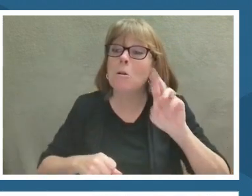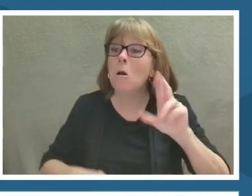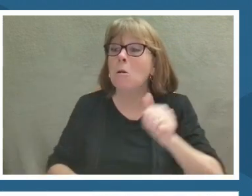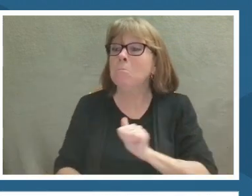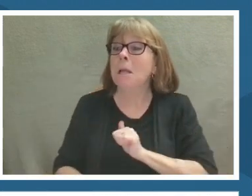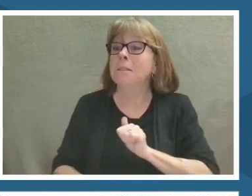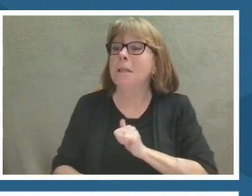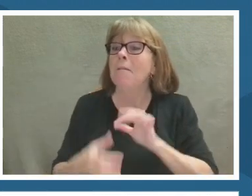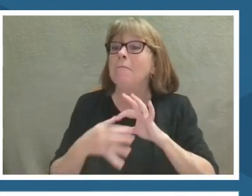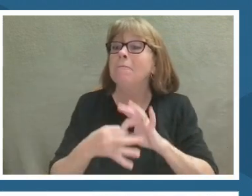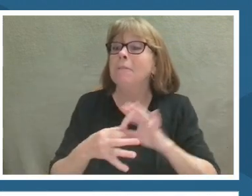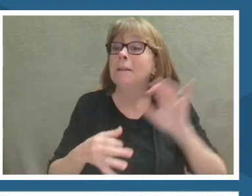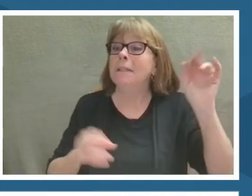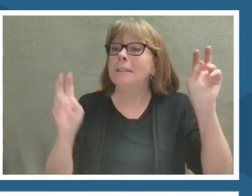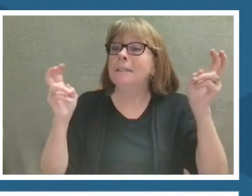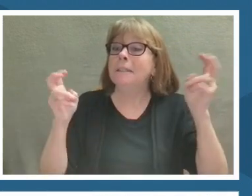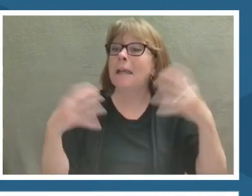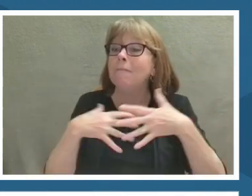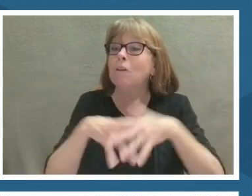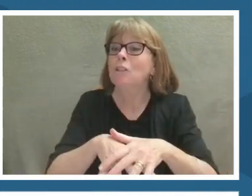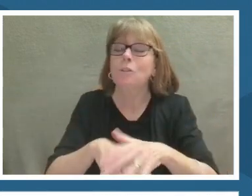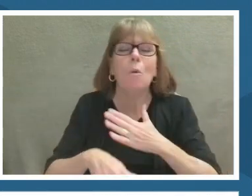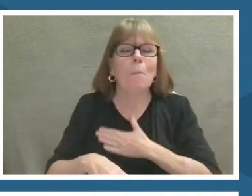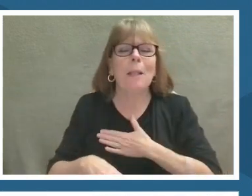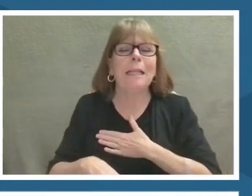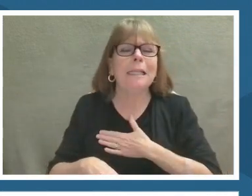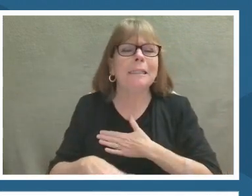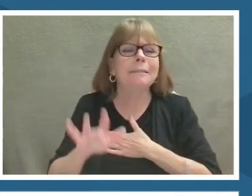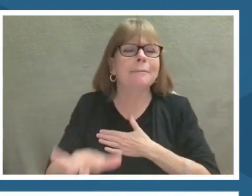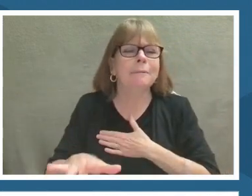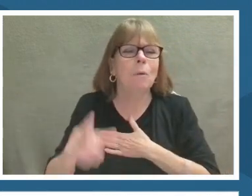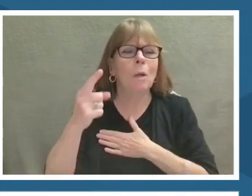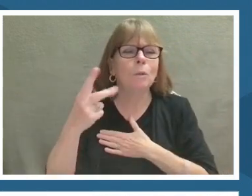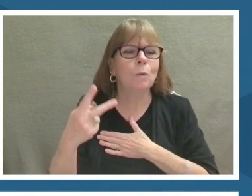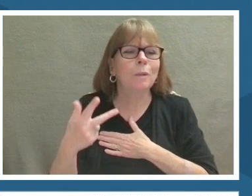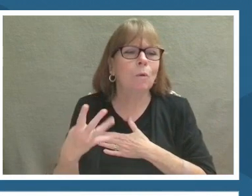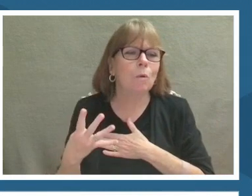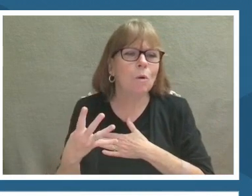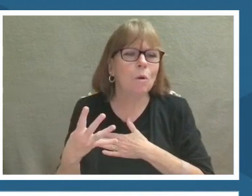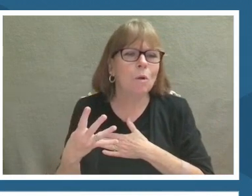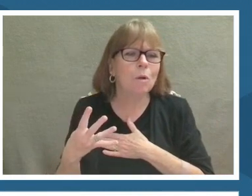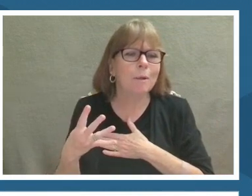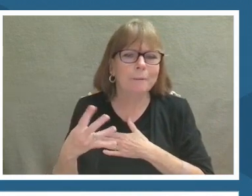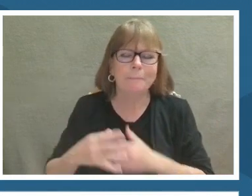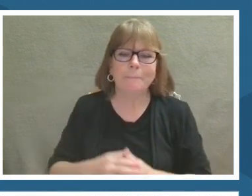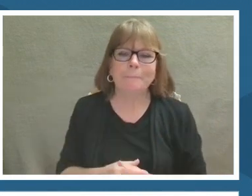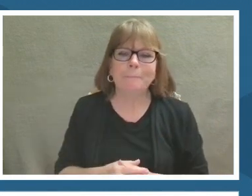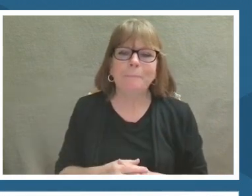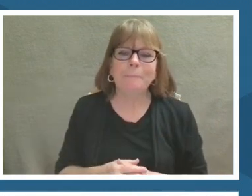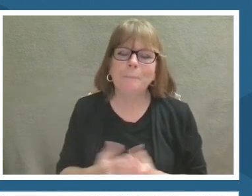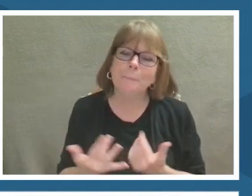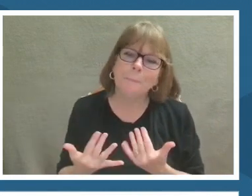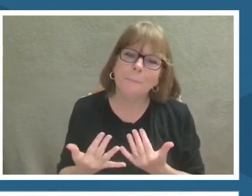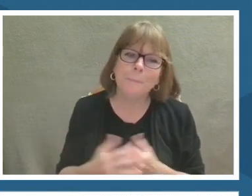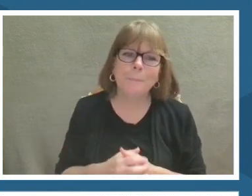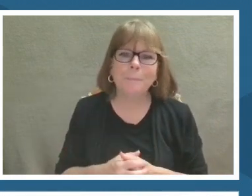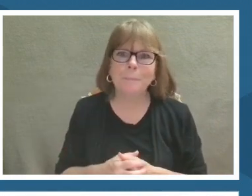so please enter one two three or four